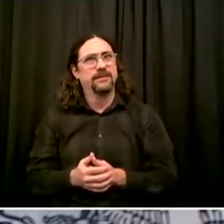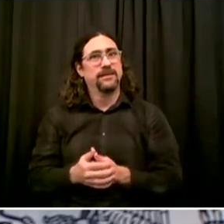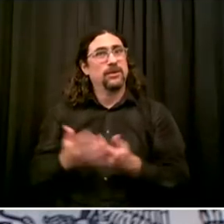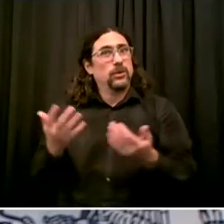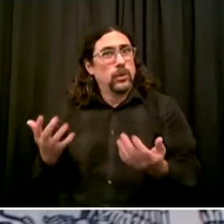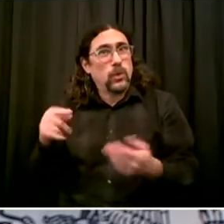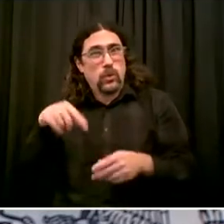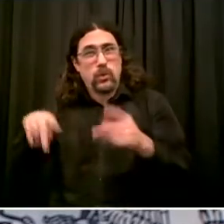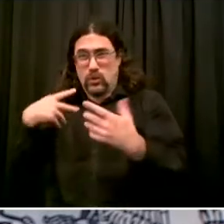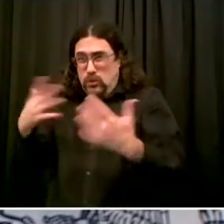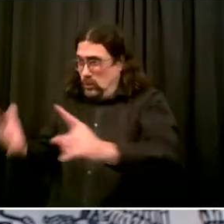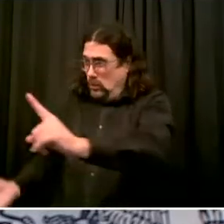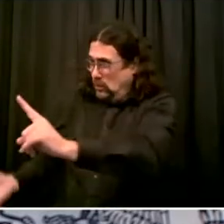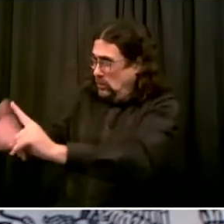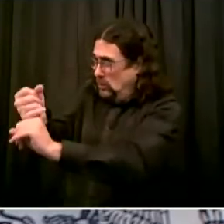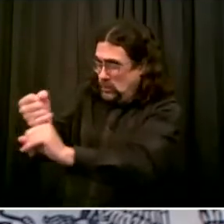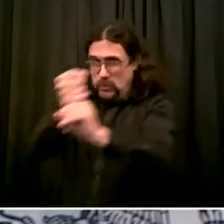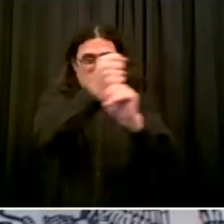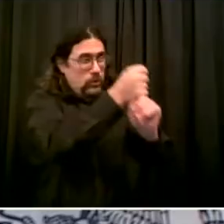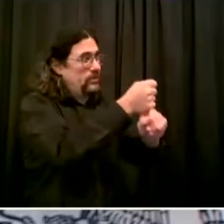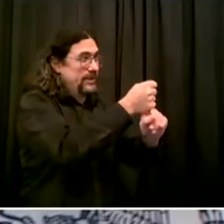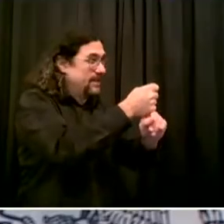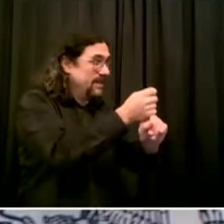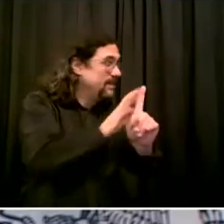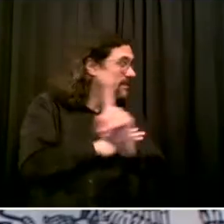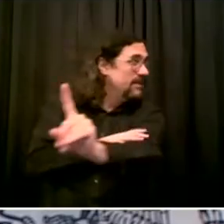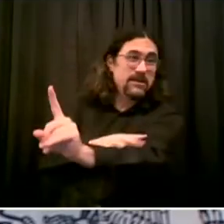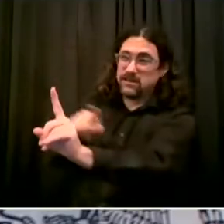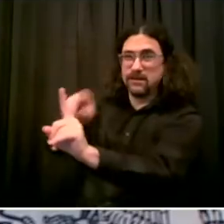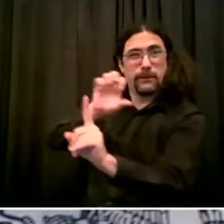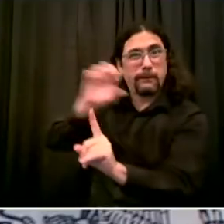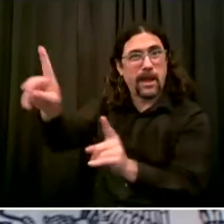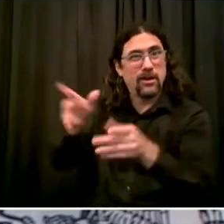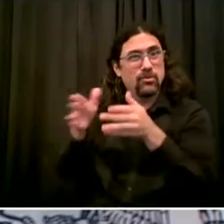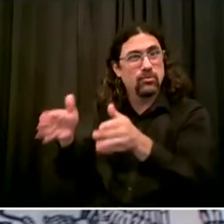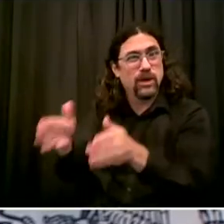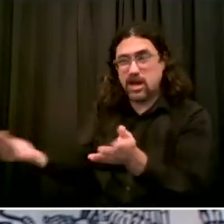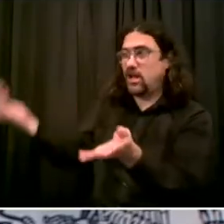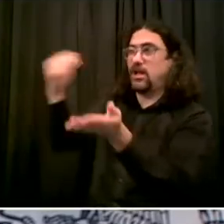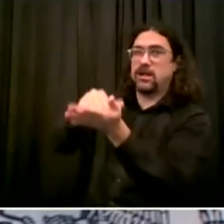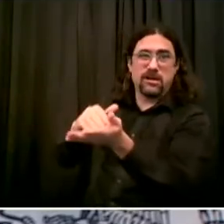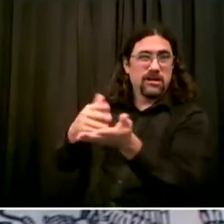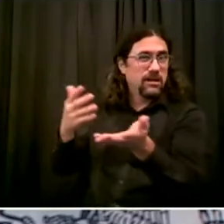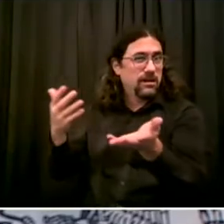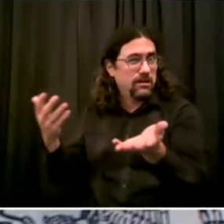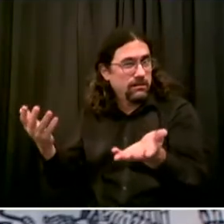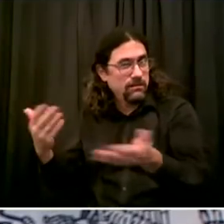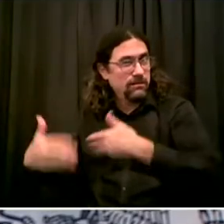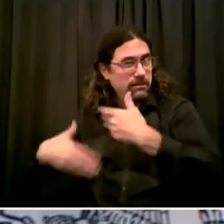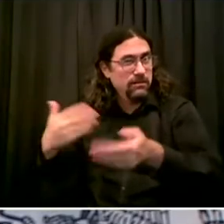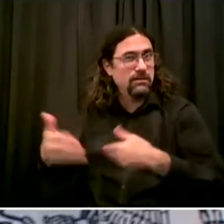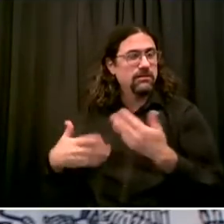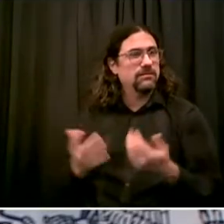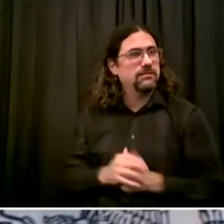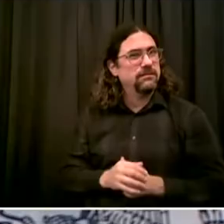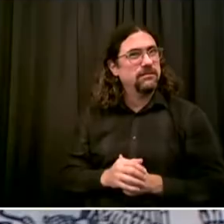WHAT WE DO NEED TO DO IS TO CONTINUE THE NYPD TRSAEGTIS E